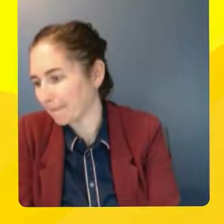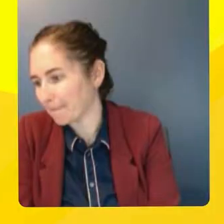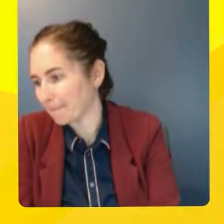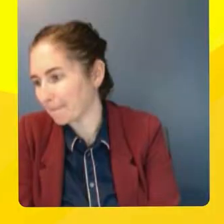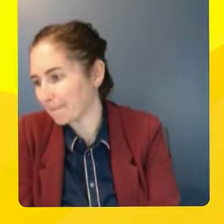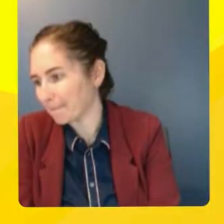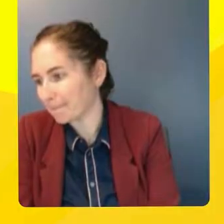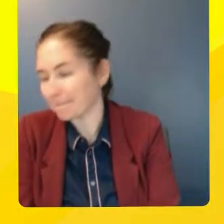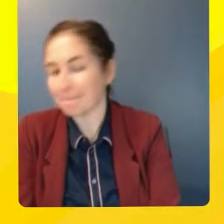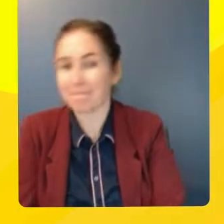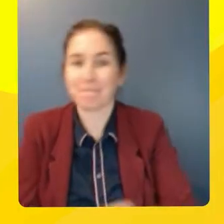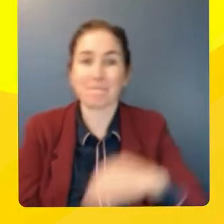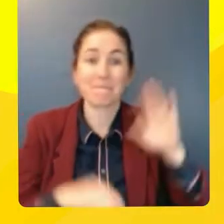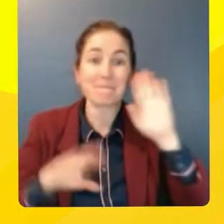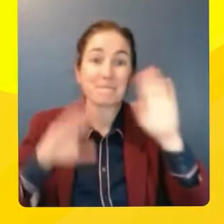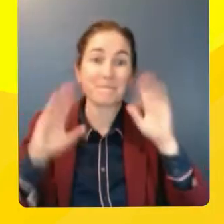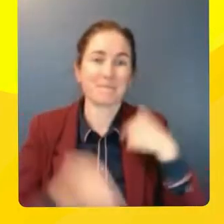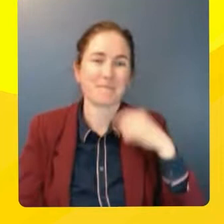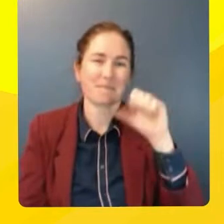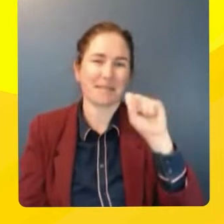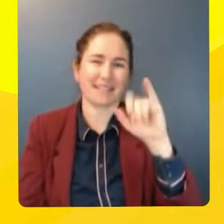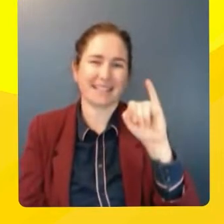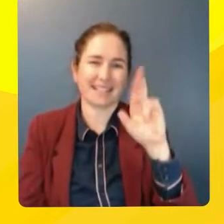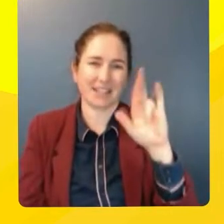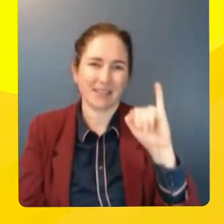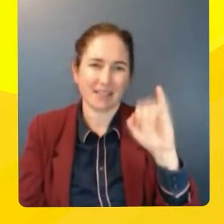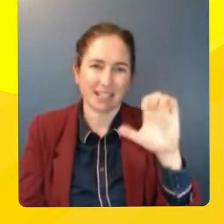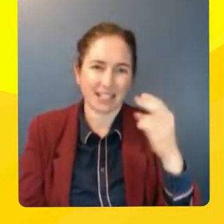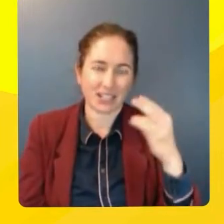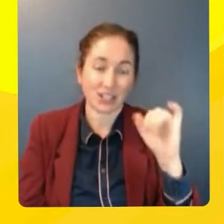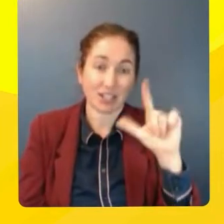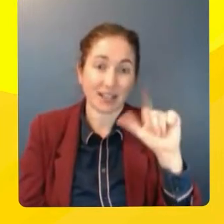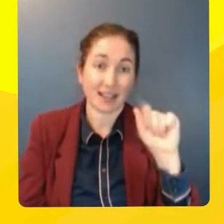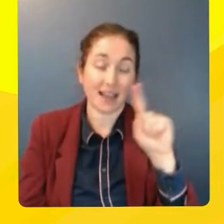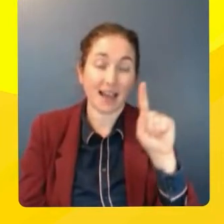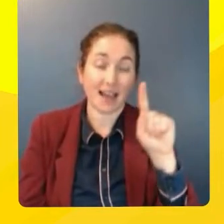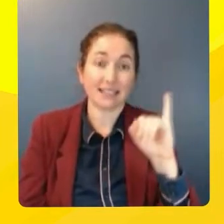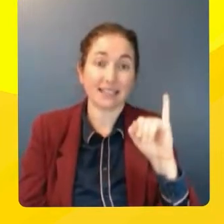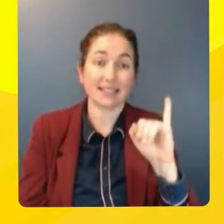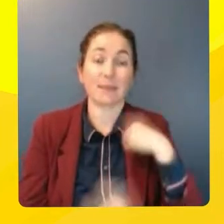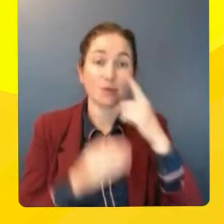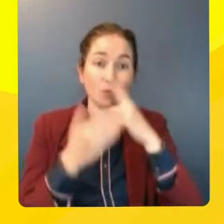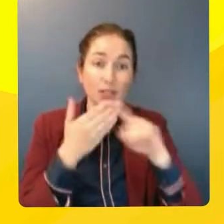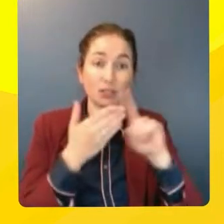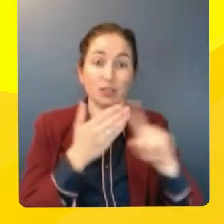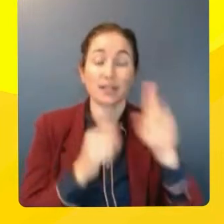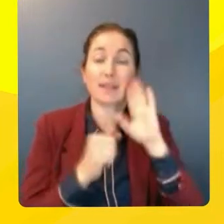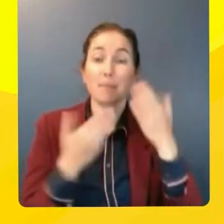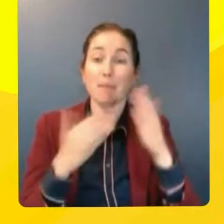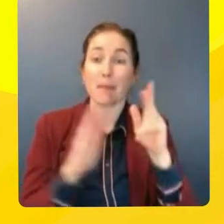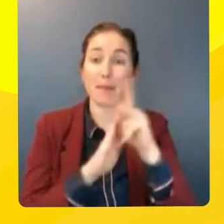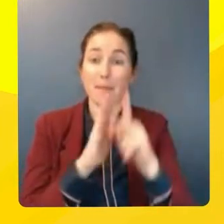Hi, I'm Siri Chilazi, a gender and organizations researcher at the Women and Public Policy Program at Harvard Kennedy School.